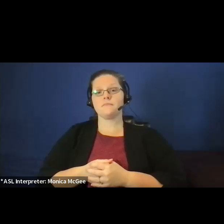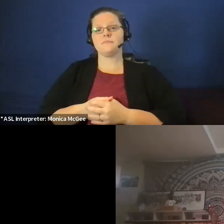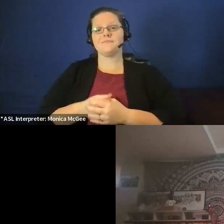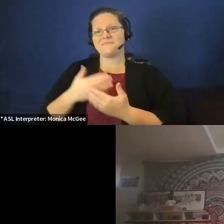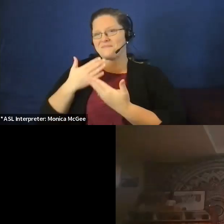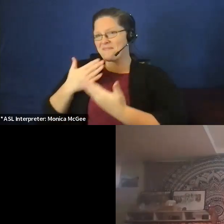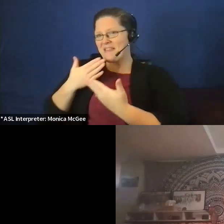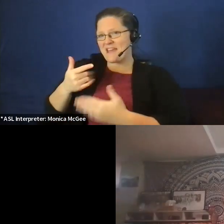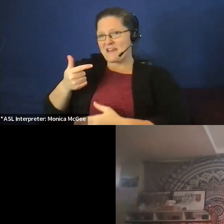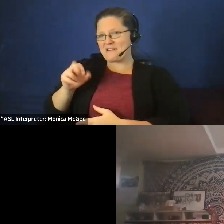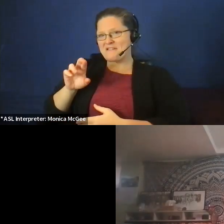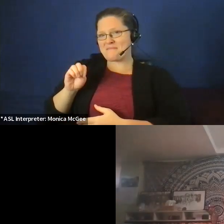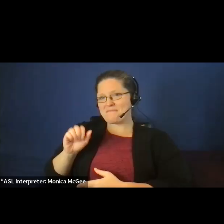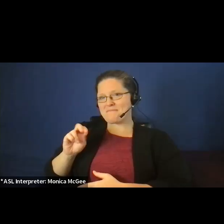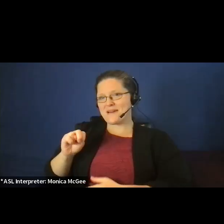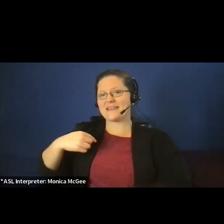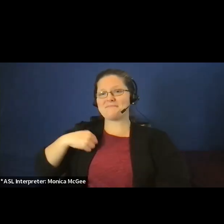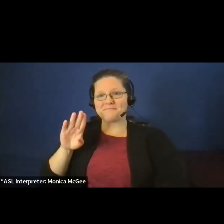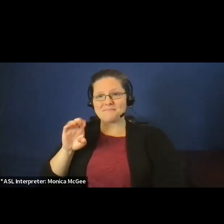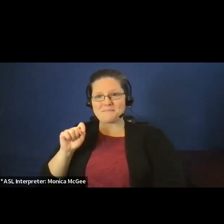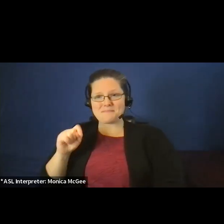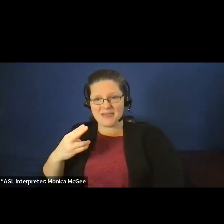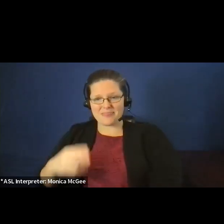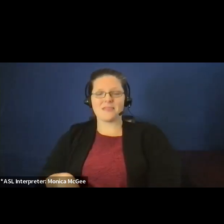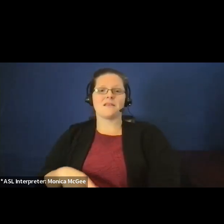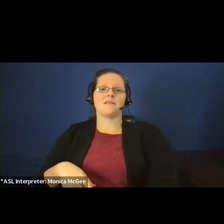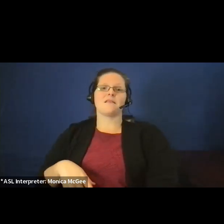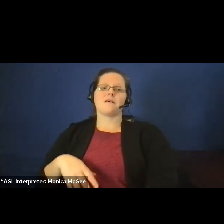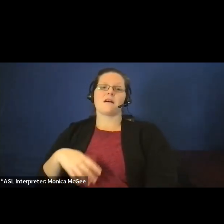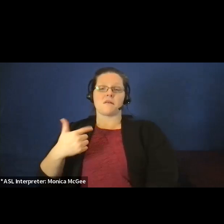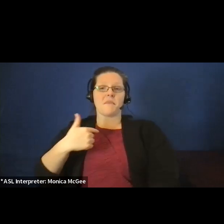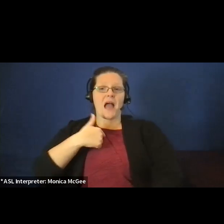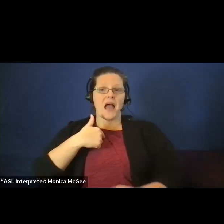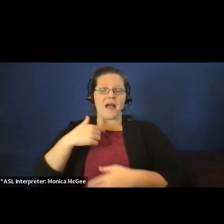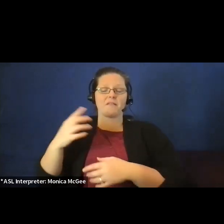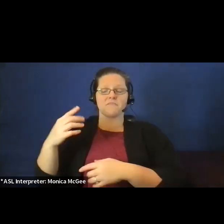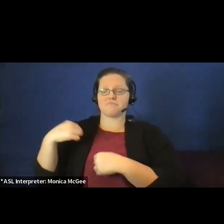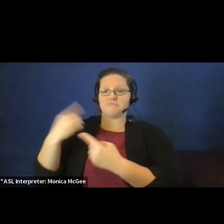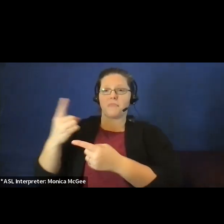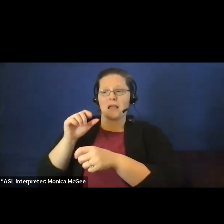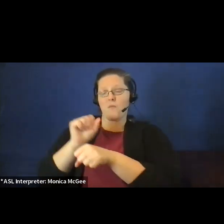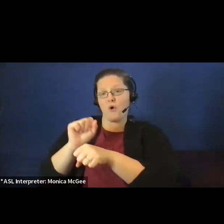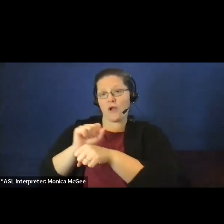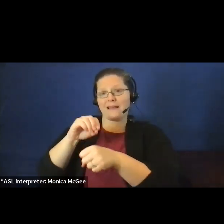you did once you saw Harvey coming and